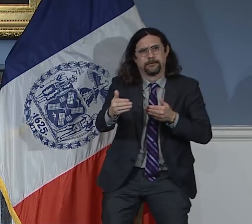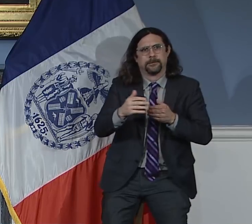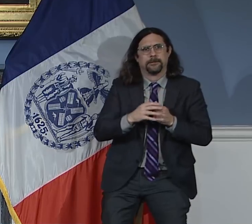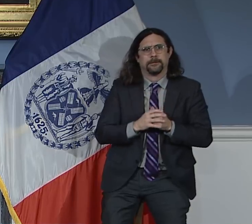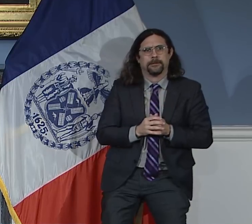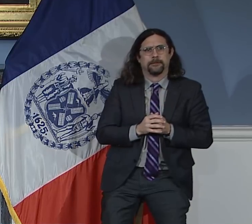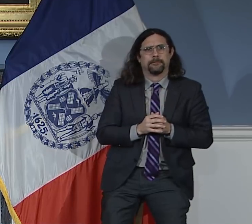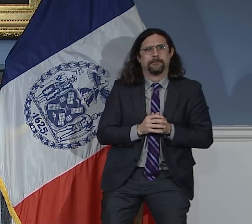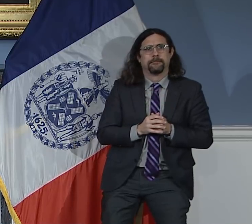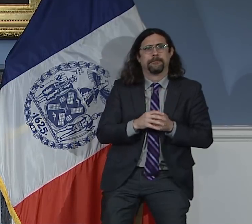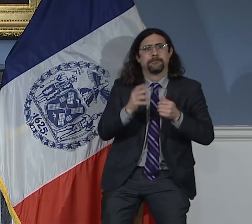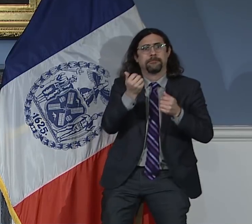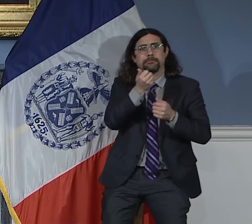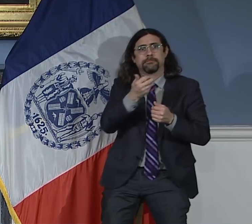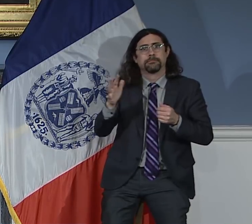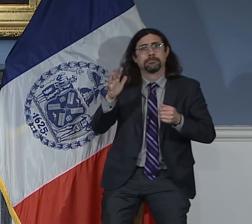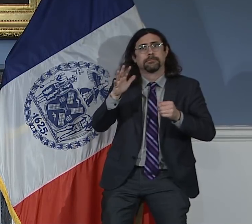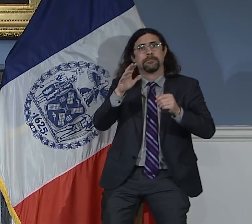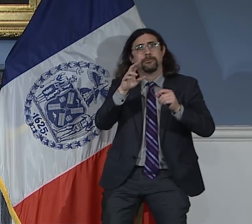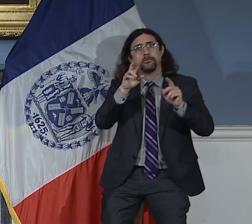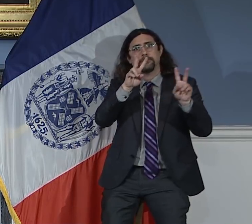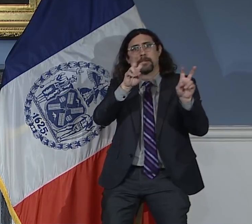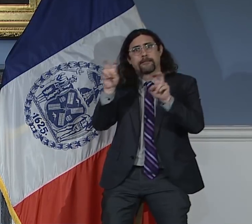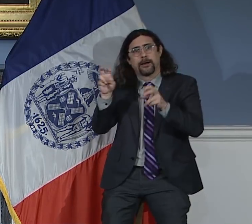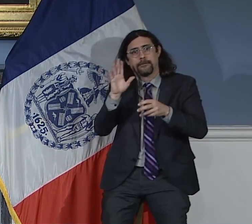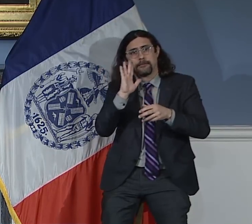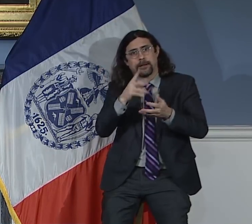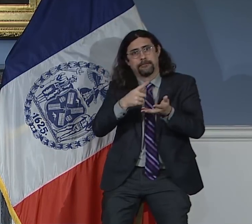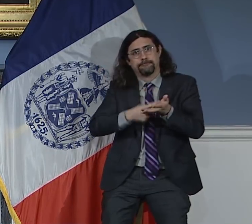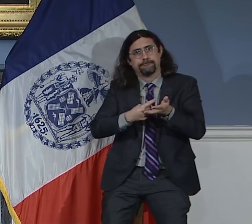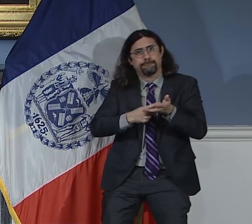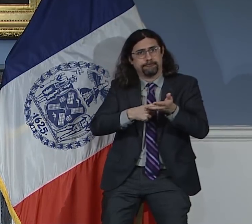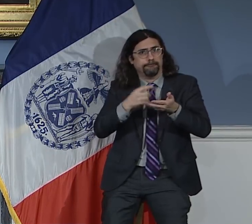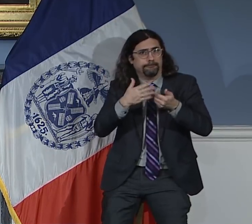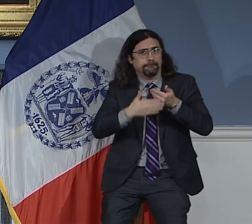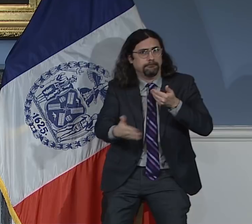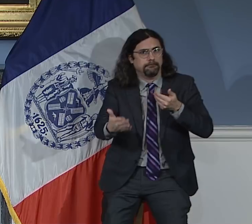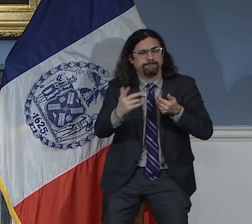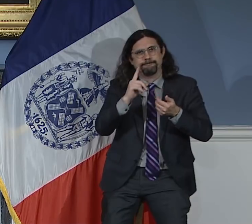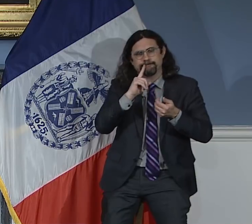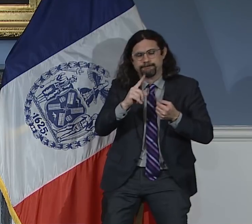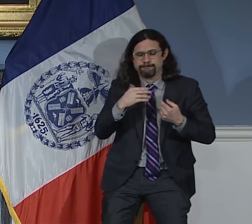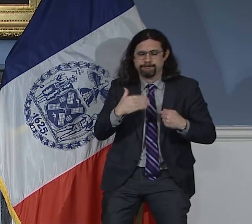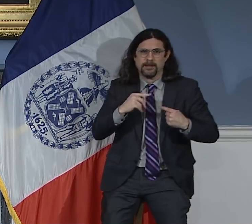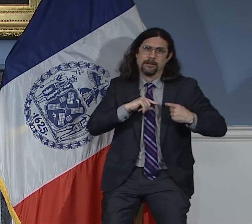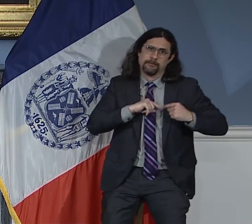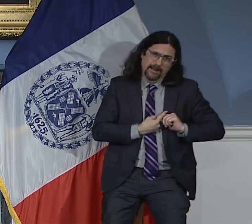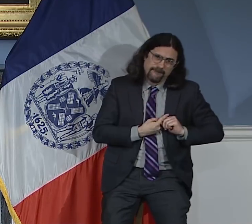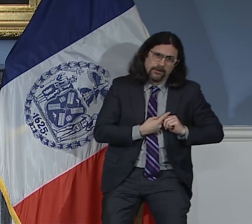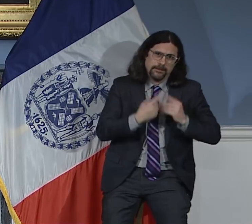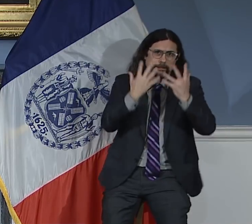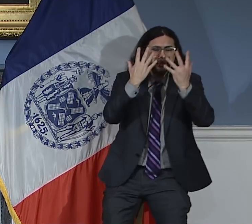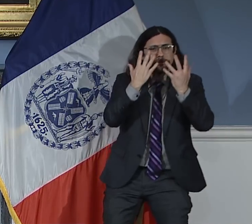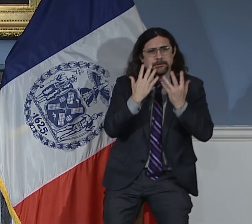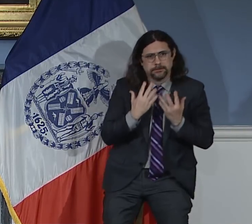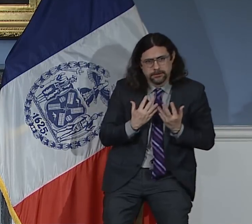TODAY THAT ARE ALRELYPA IFUNL AND TROUBLING, AND I WANT EVERYONE TO UNRDESNTAD HTAT. I AM NOT HERE TO